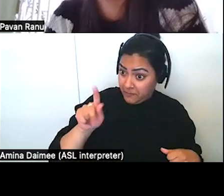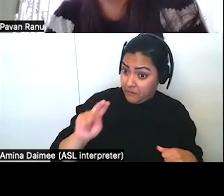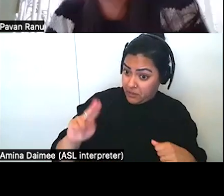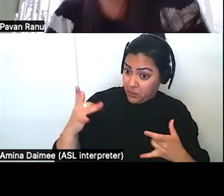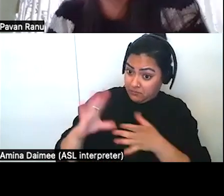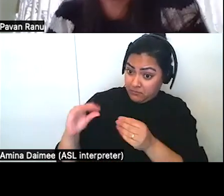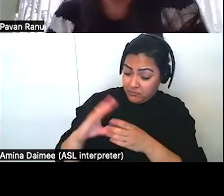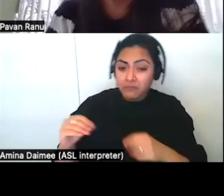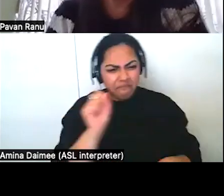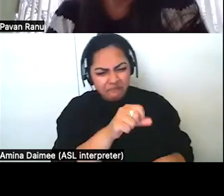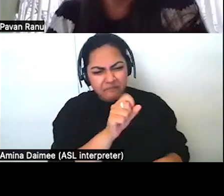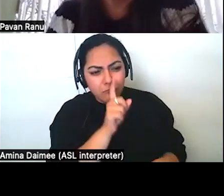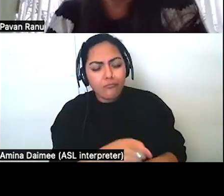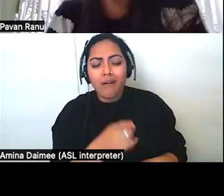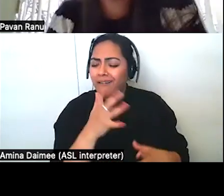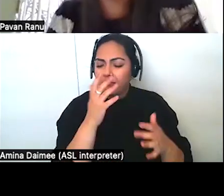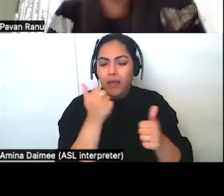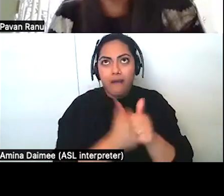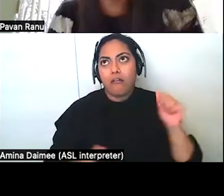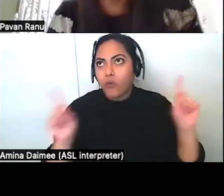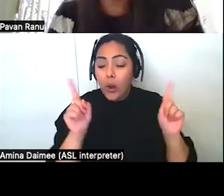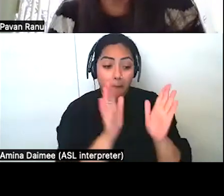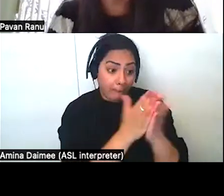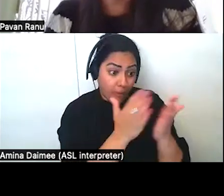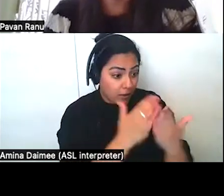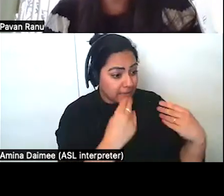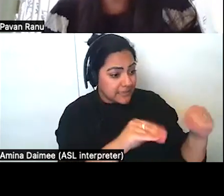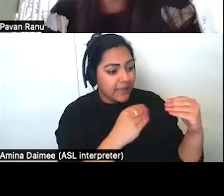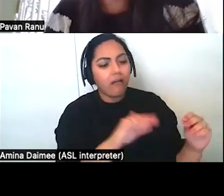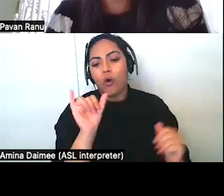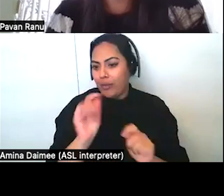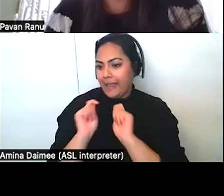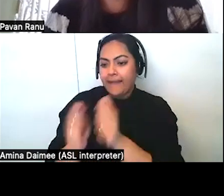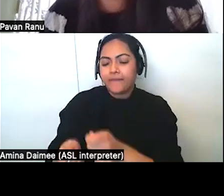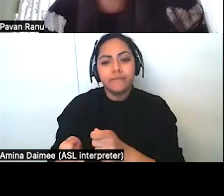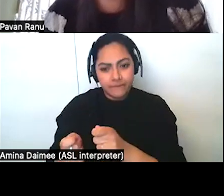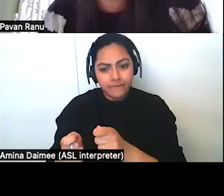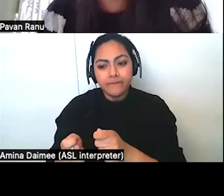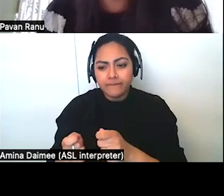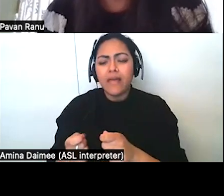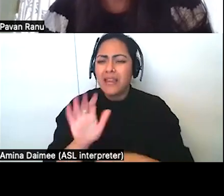They're in book, they're in gift, but I'm gonna kind of tie it back to that spike in 2021.